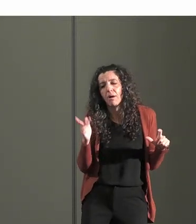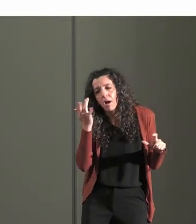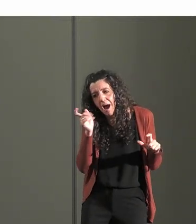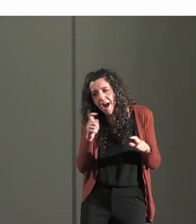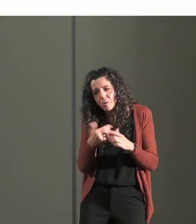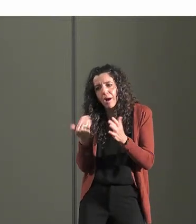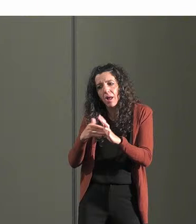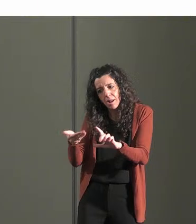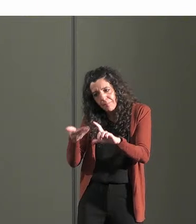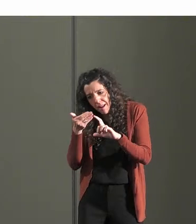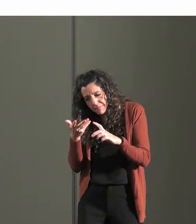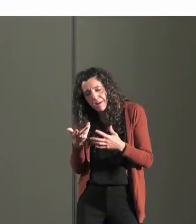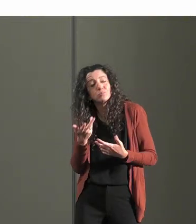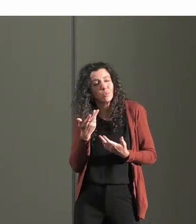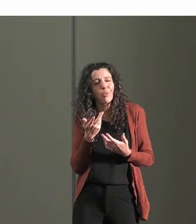switching is annoying to be turned offer off and turn it on